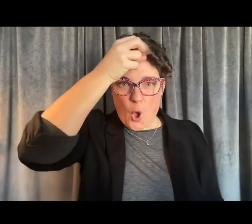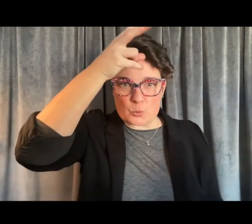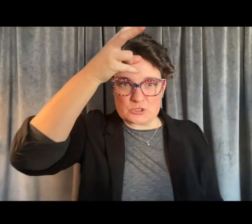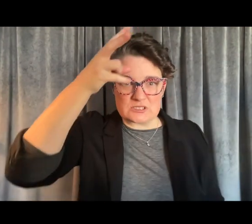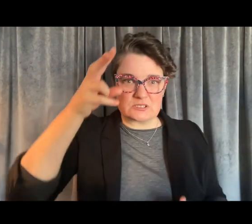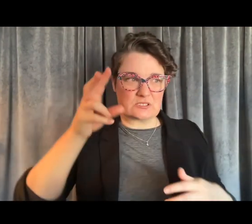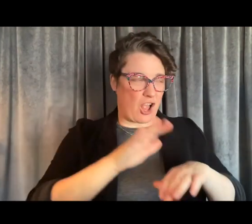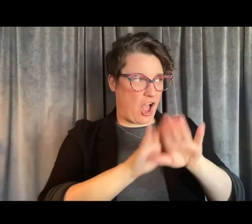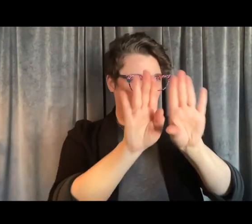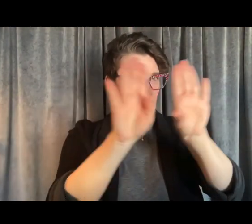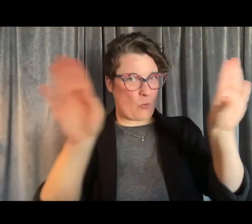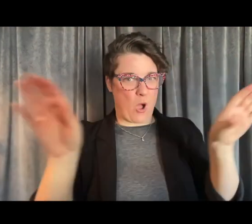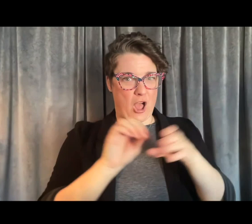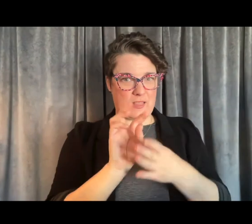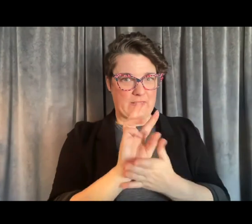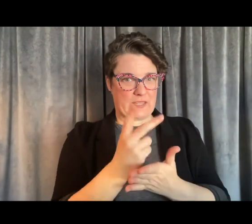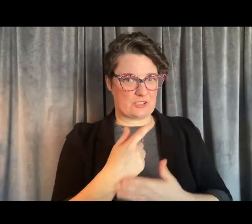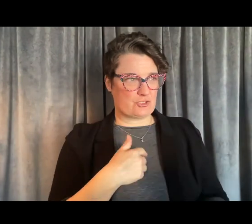of the kitchen as the kitchen altar.